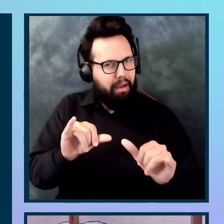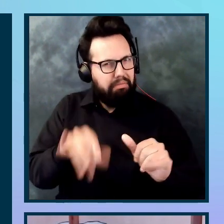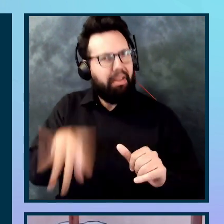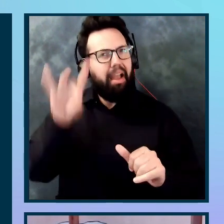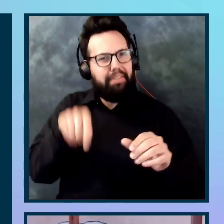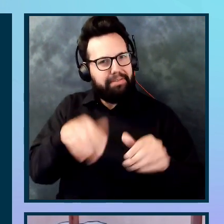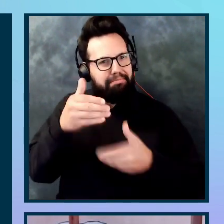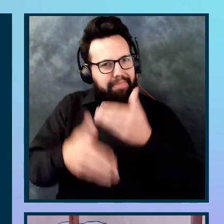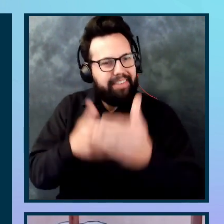and I hope you find it valuable,